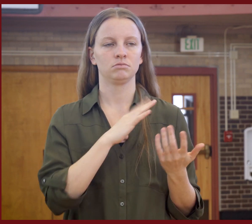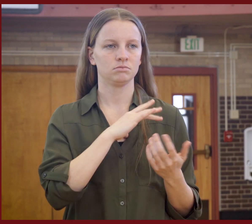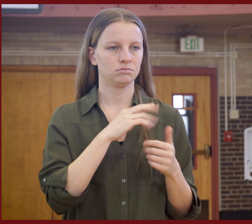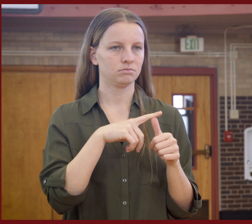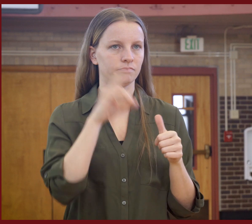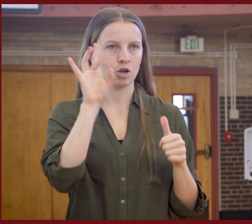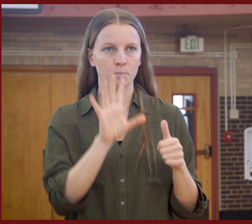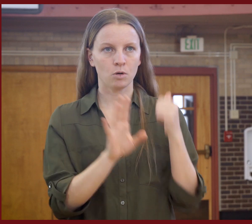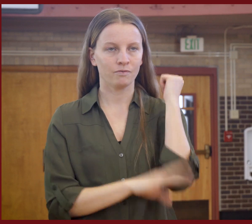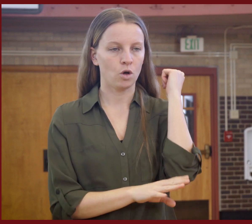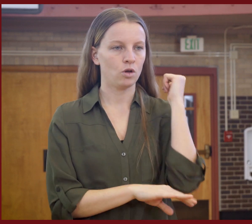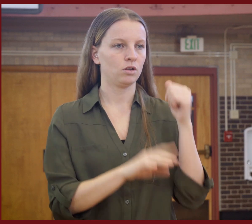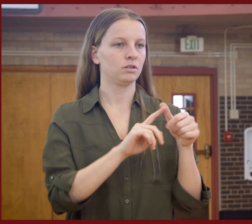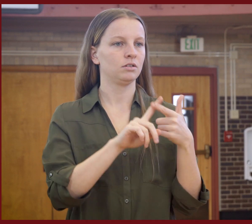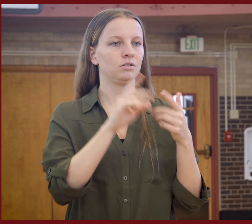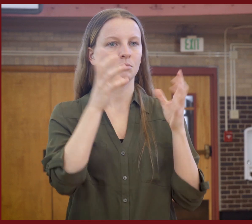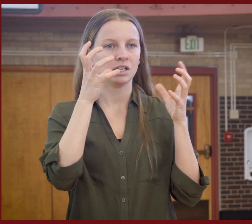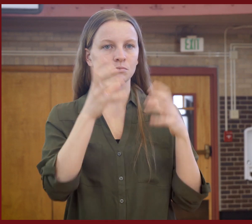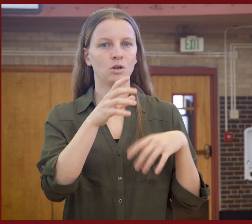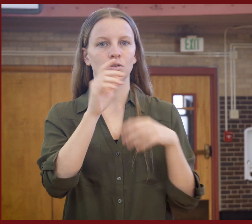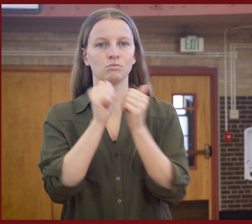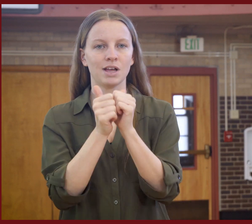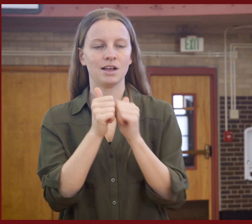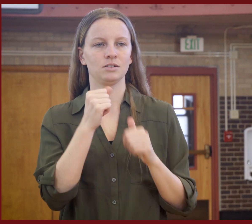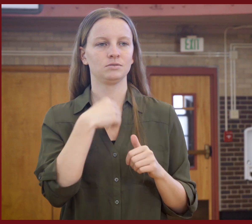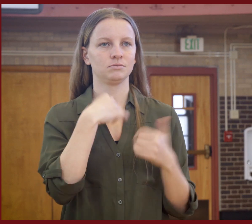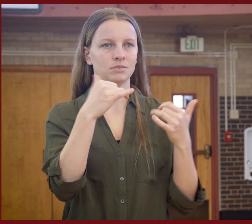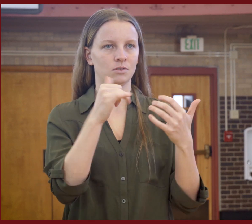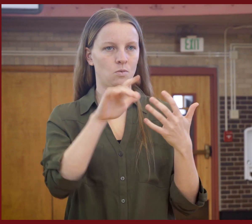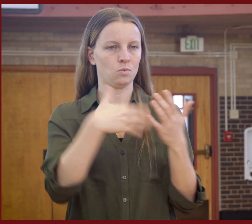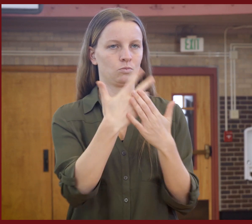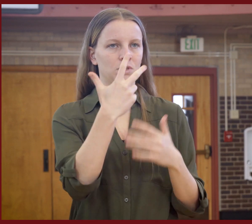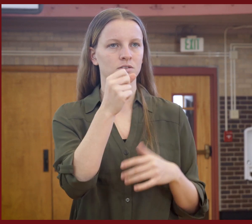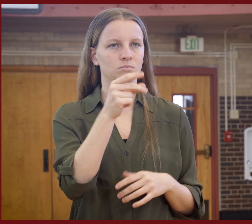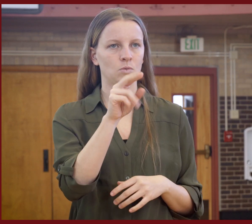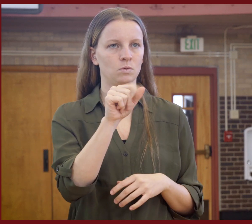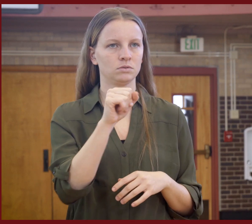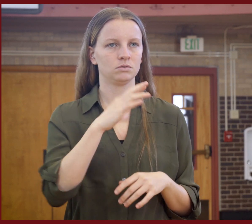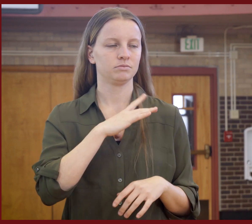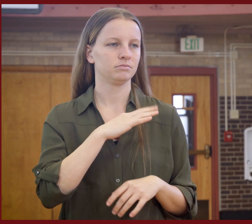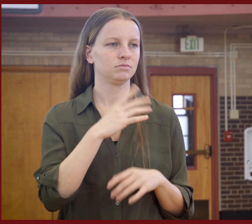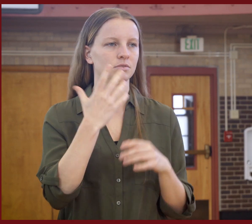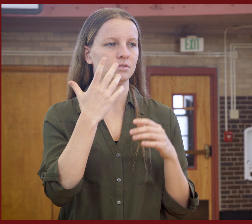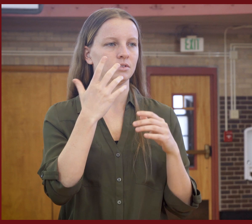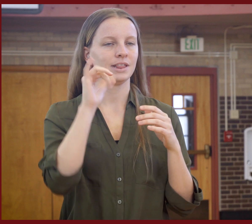Volleyball in the fall, basketball, track. I played in all three of those sports, which is cool.